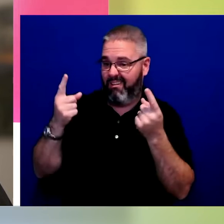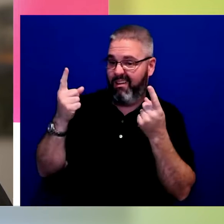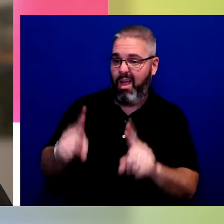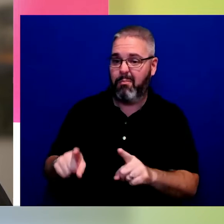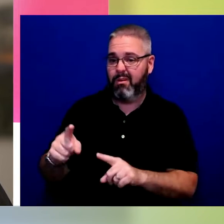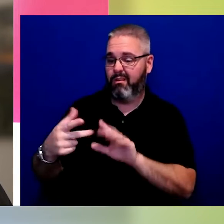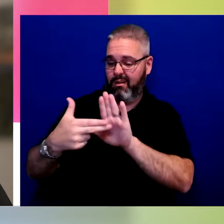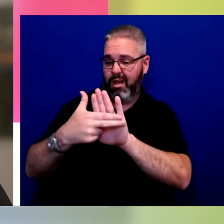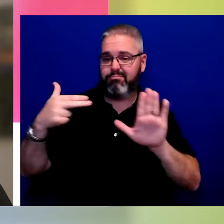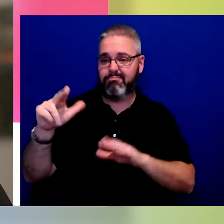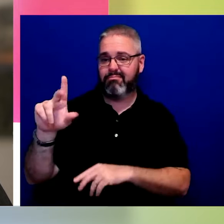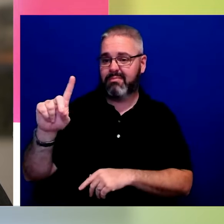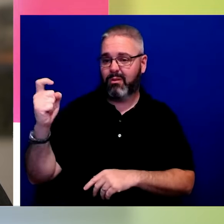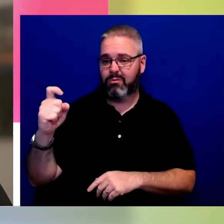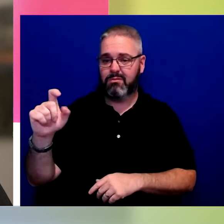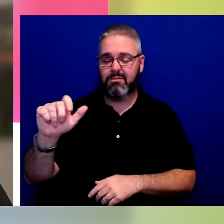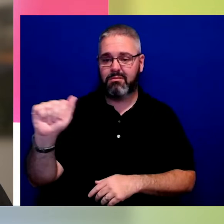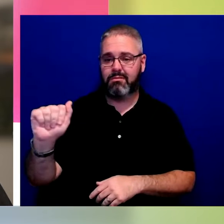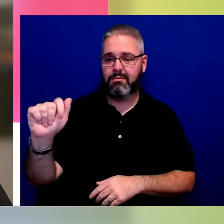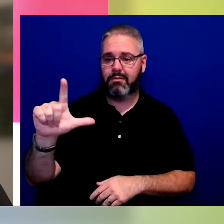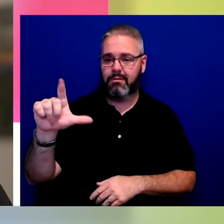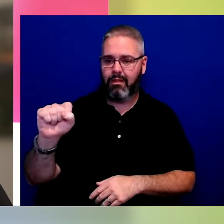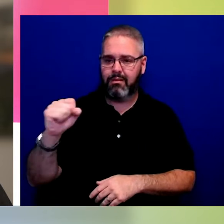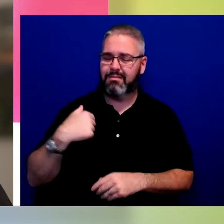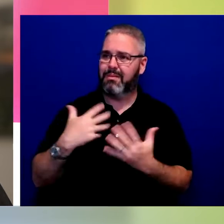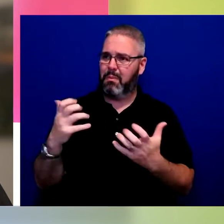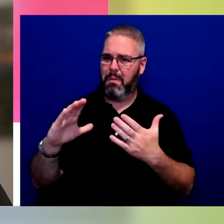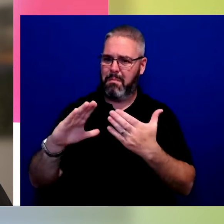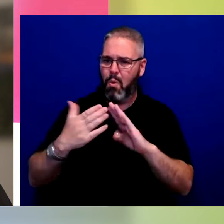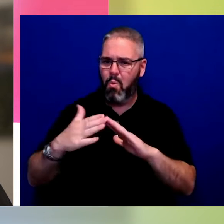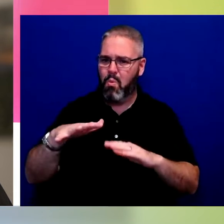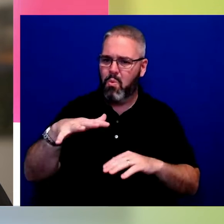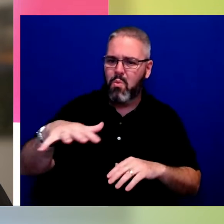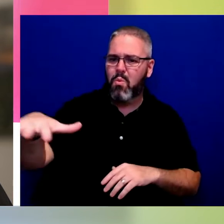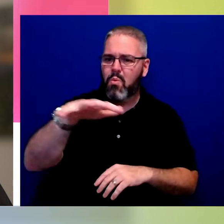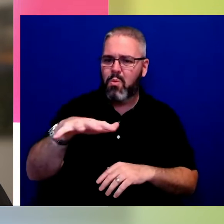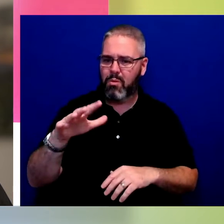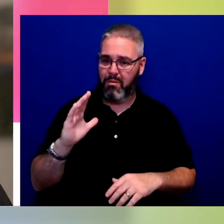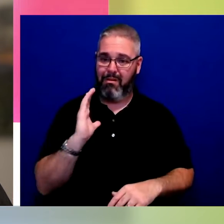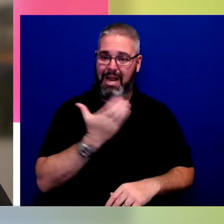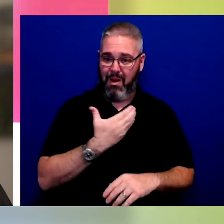I wanted to instill in the community the idea that our physical limitations